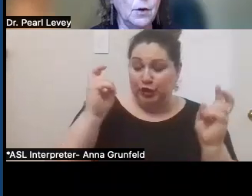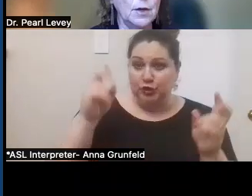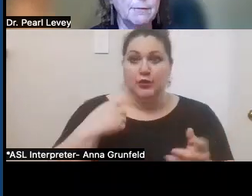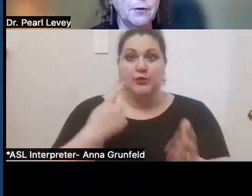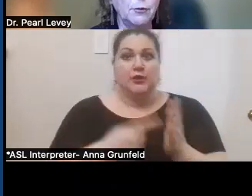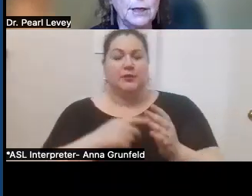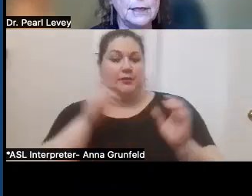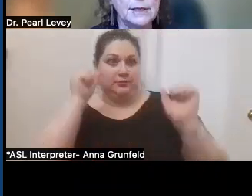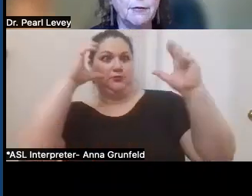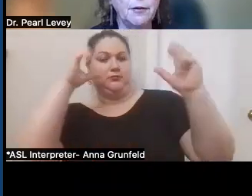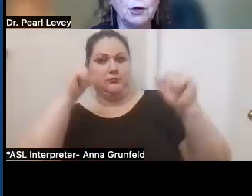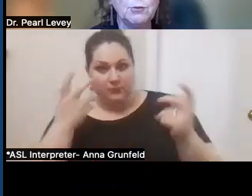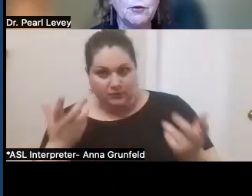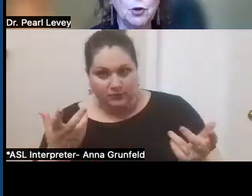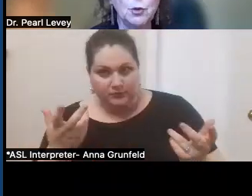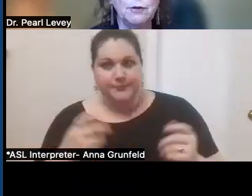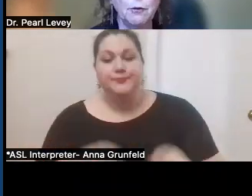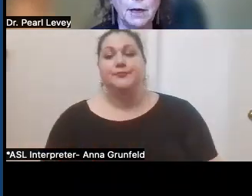What are some of the reasons: the volume of new information,